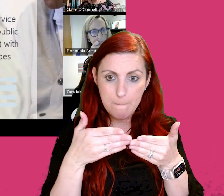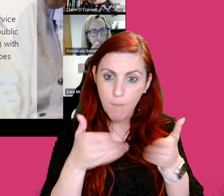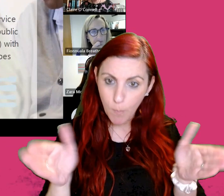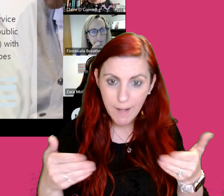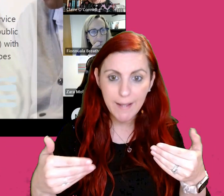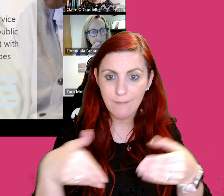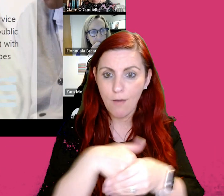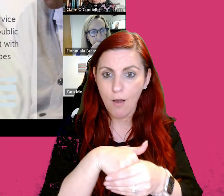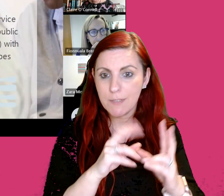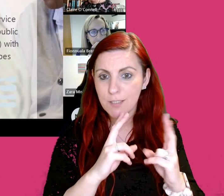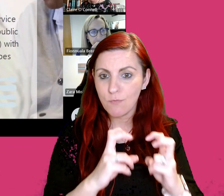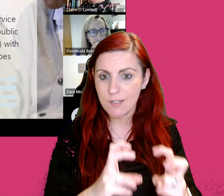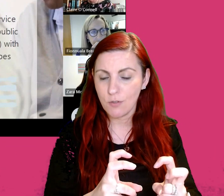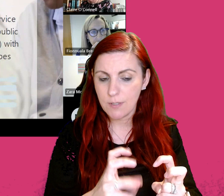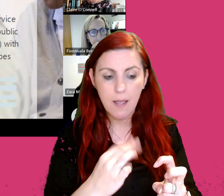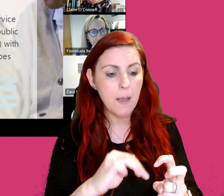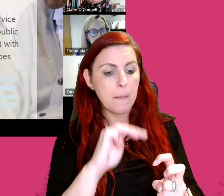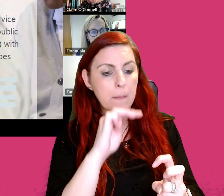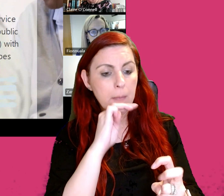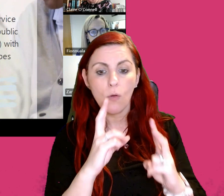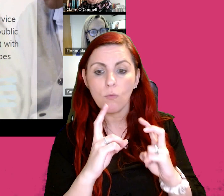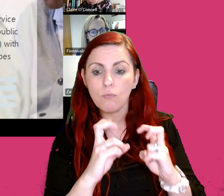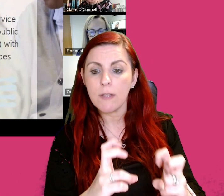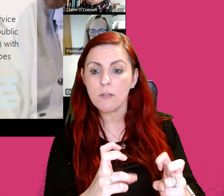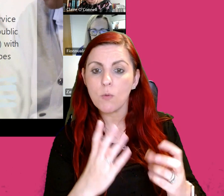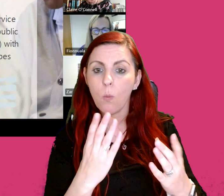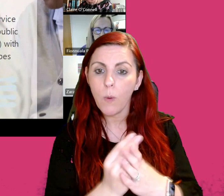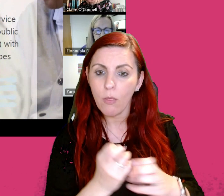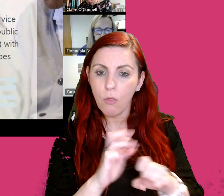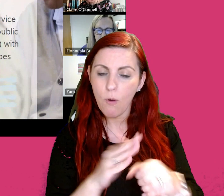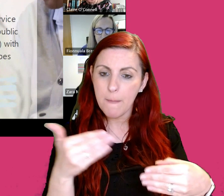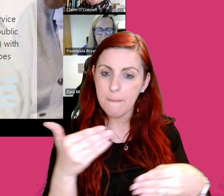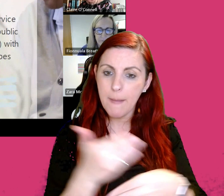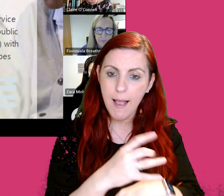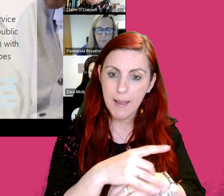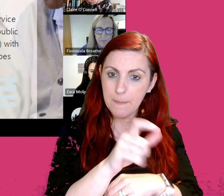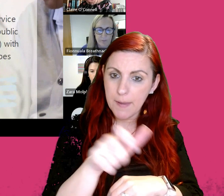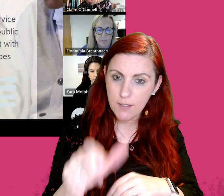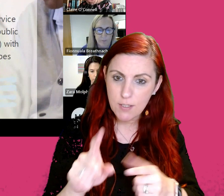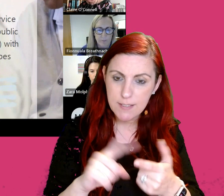and what that means is the research is carried out with or by patients or the public rather than to